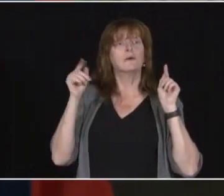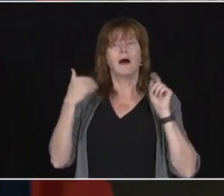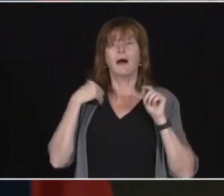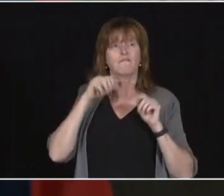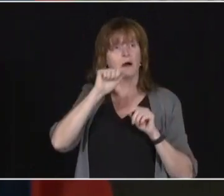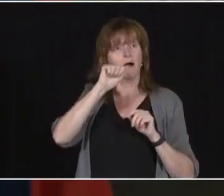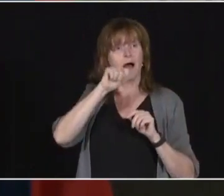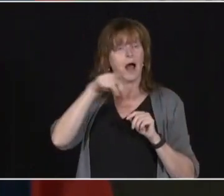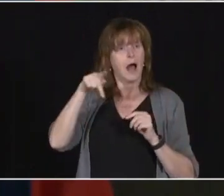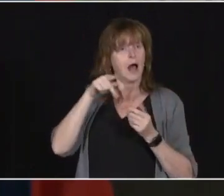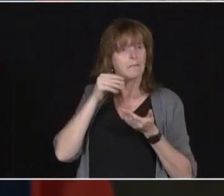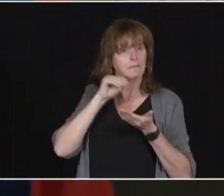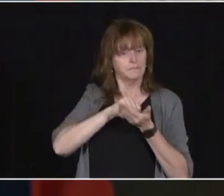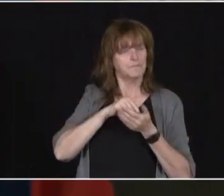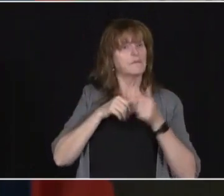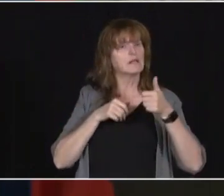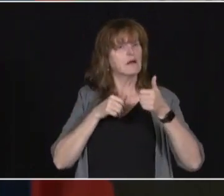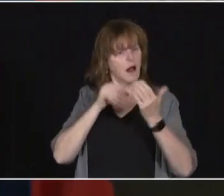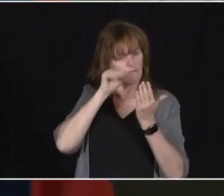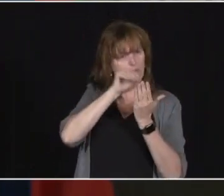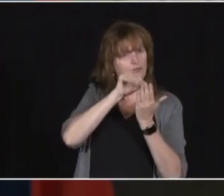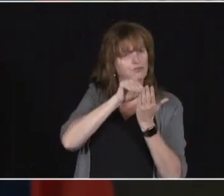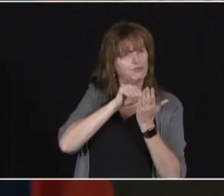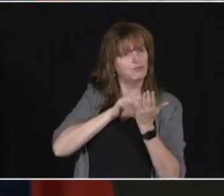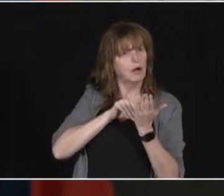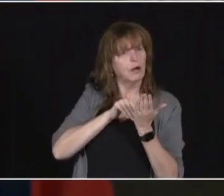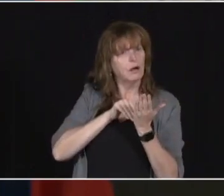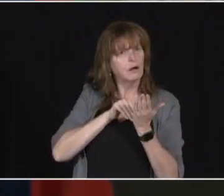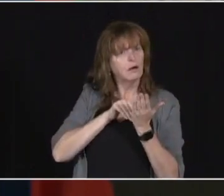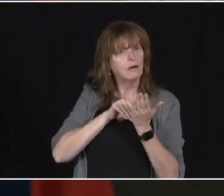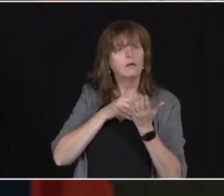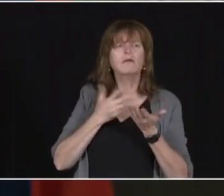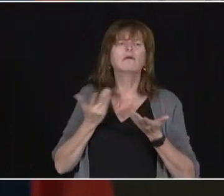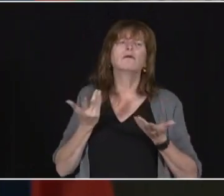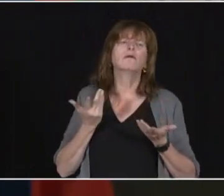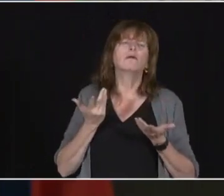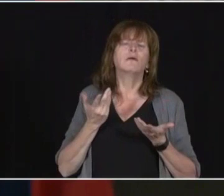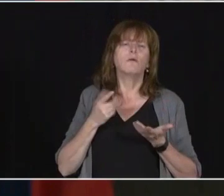What system is in place for contact tracing and how many cases